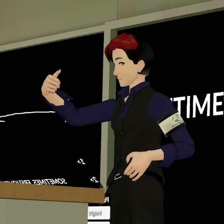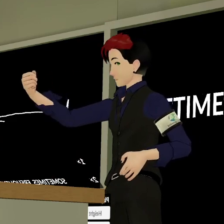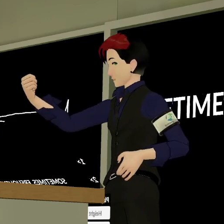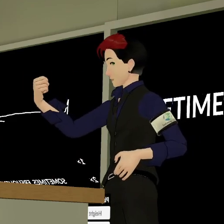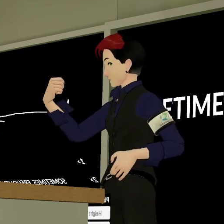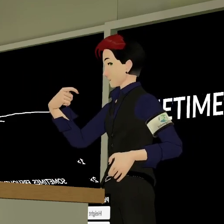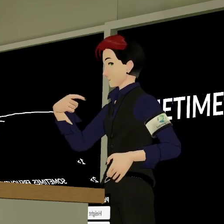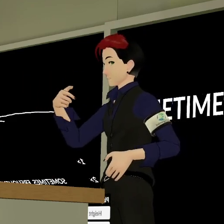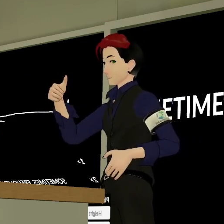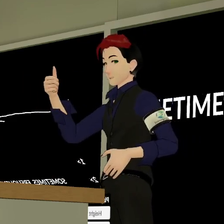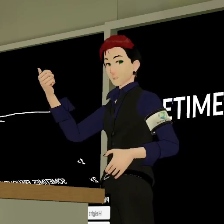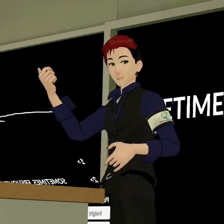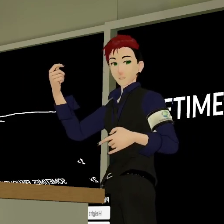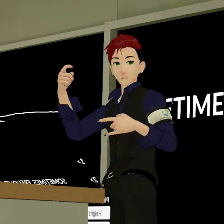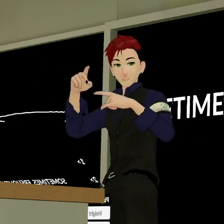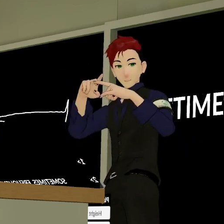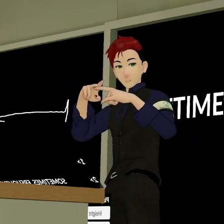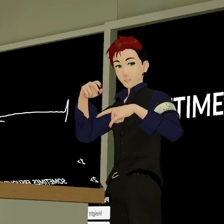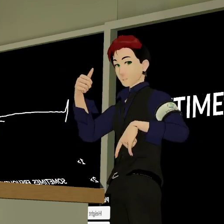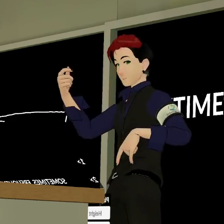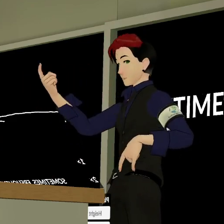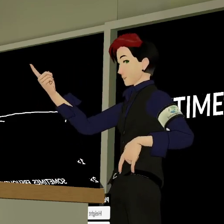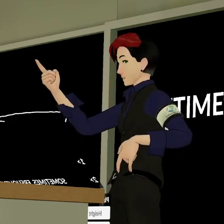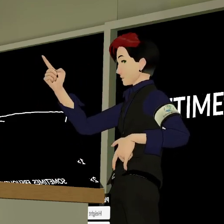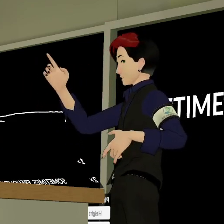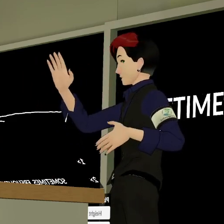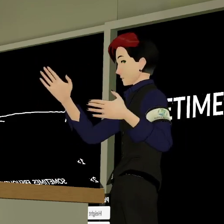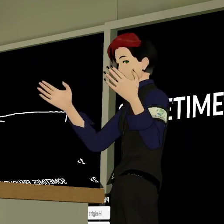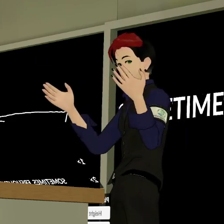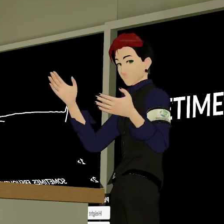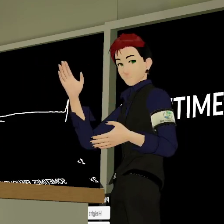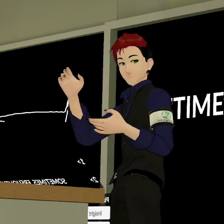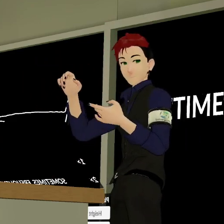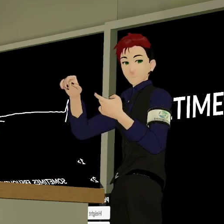any other questions any other vocab any other